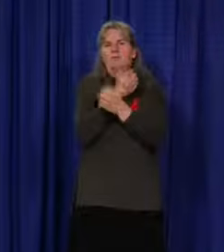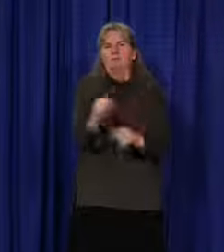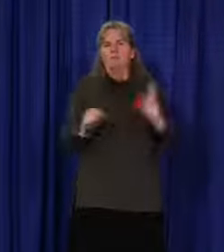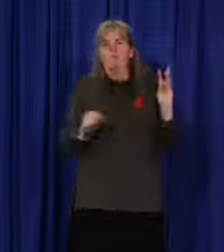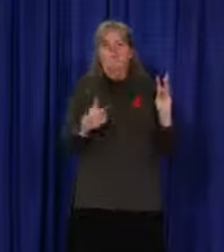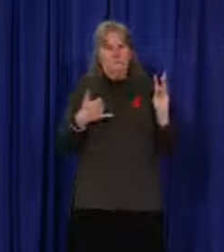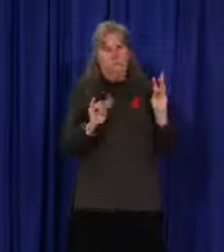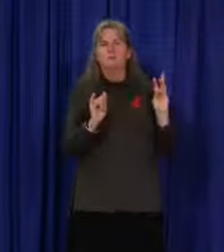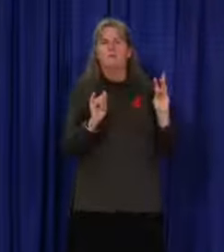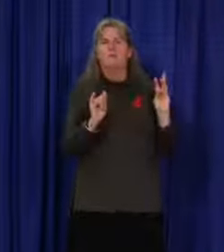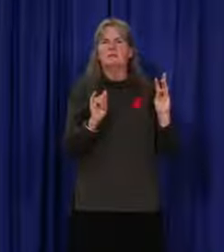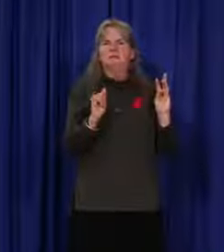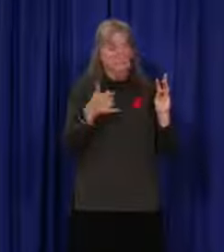two different lines, we have a